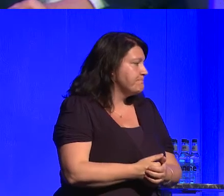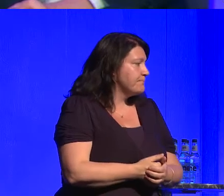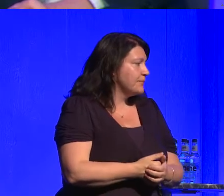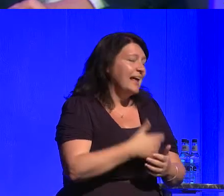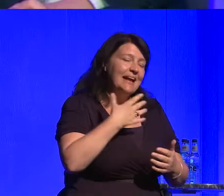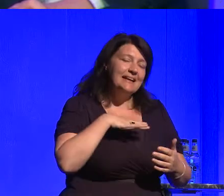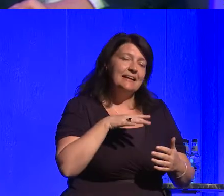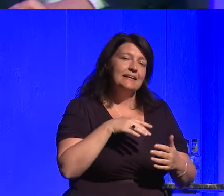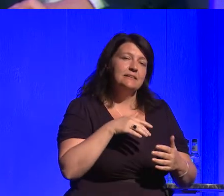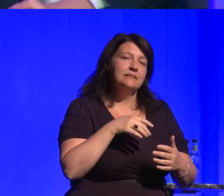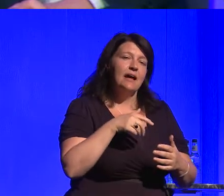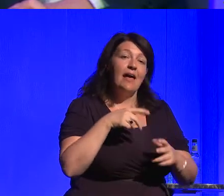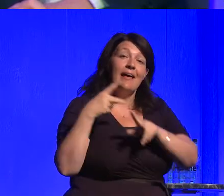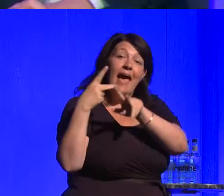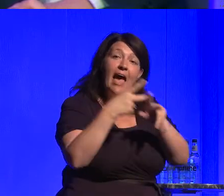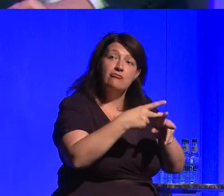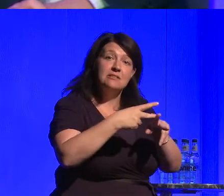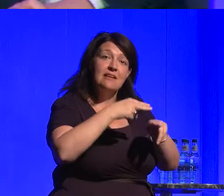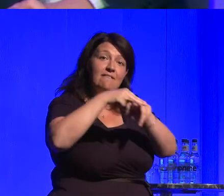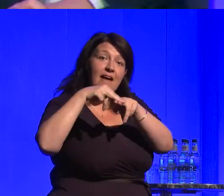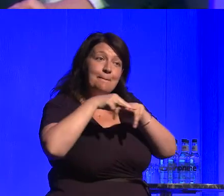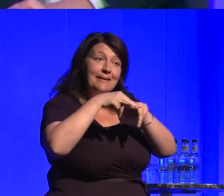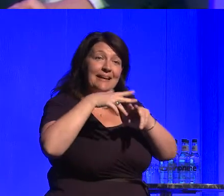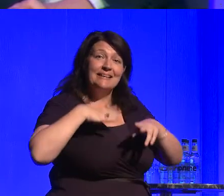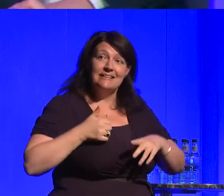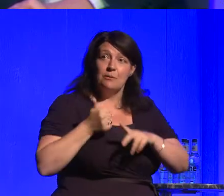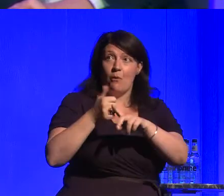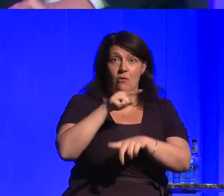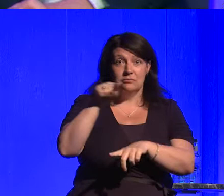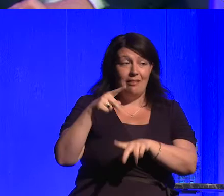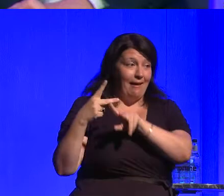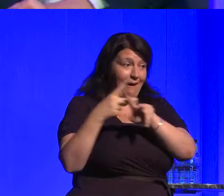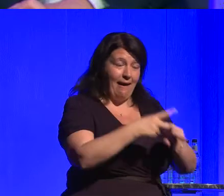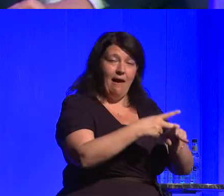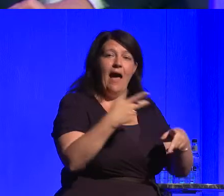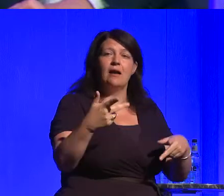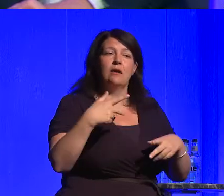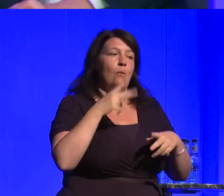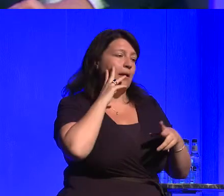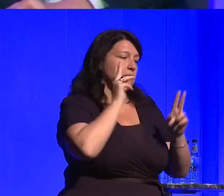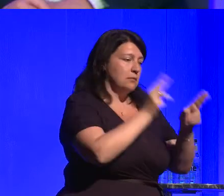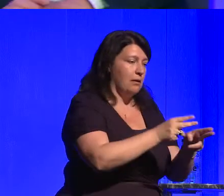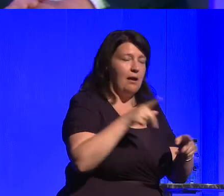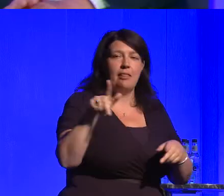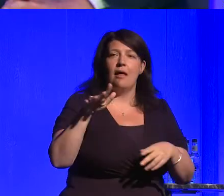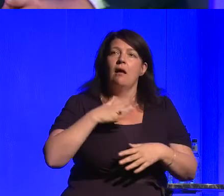carers and bereavement support. These are very important issues for end-of-life discussions.